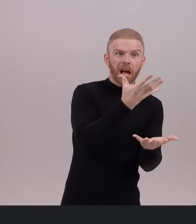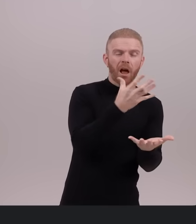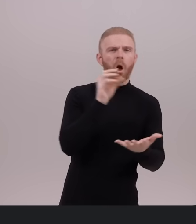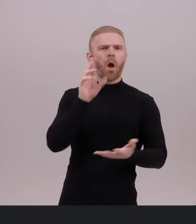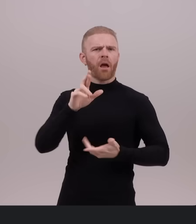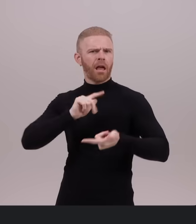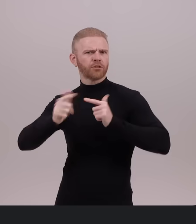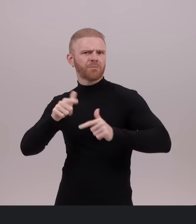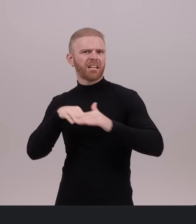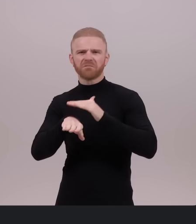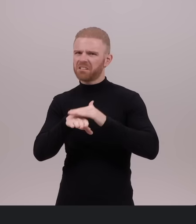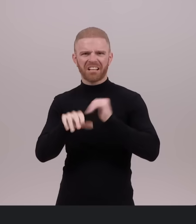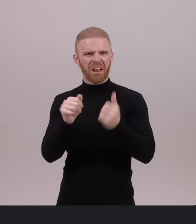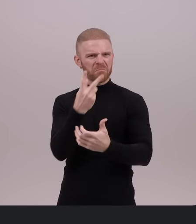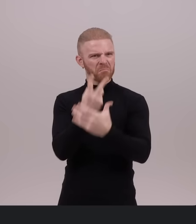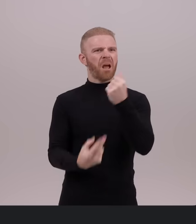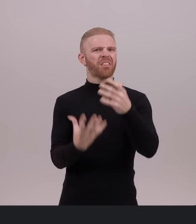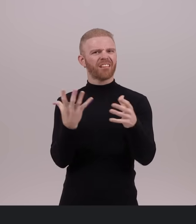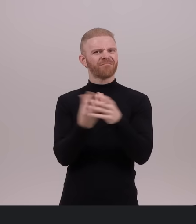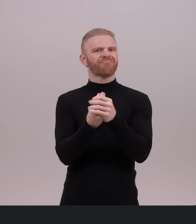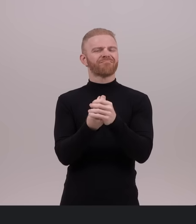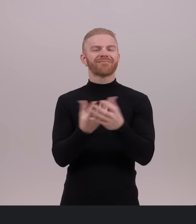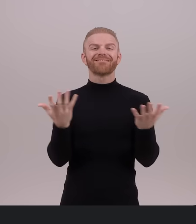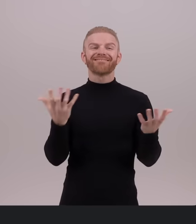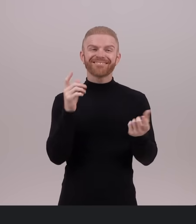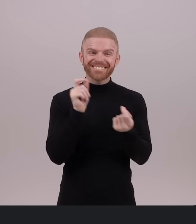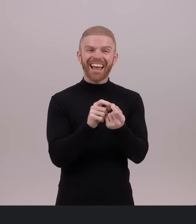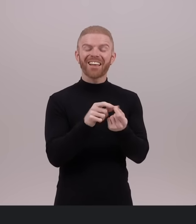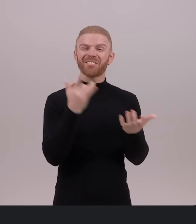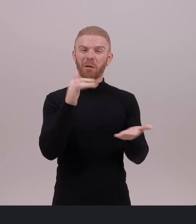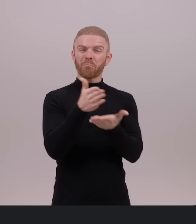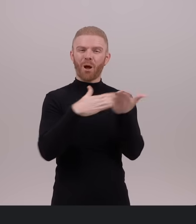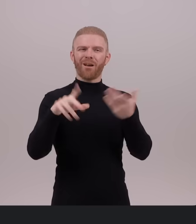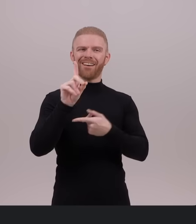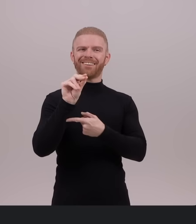Exactly. Because it's part of the DOM, every element in your canvas